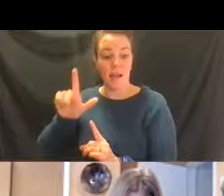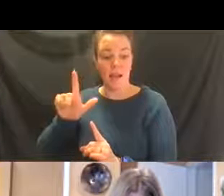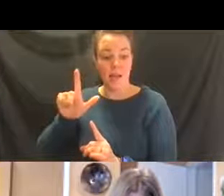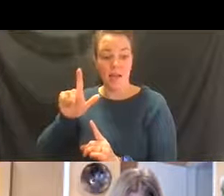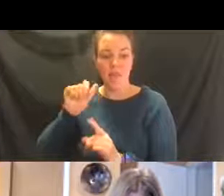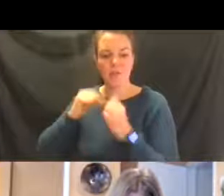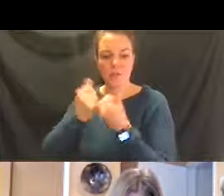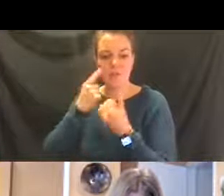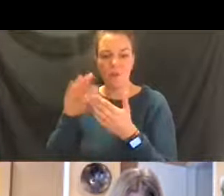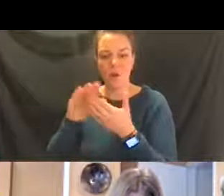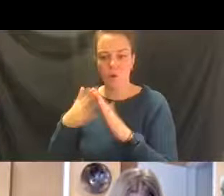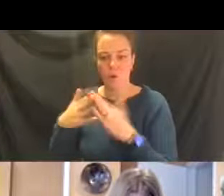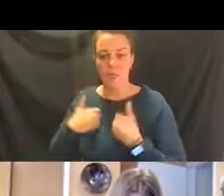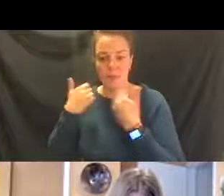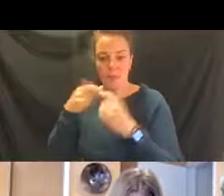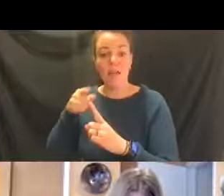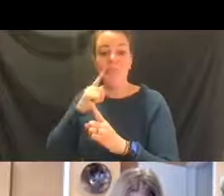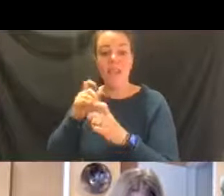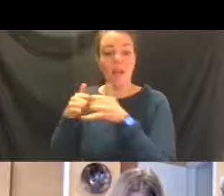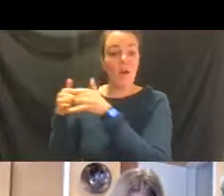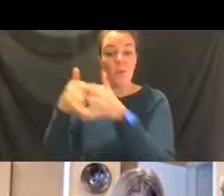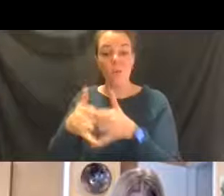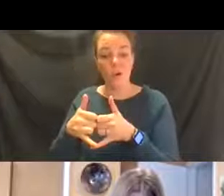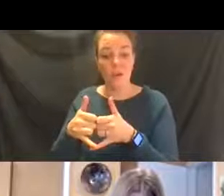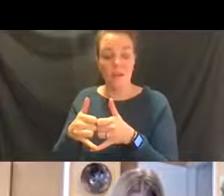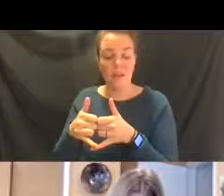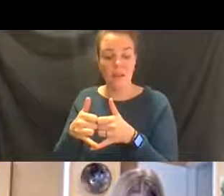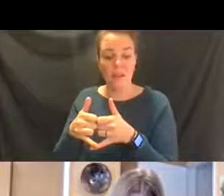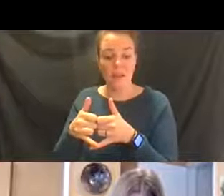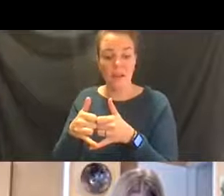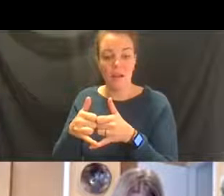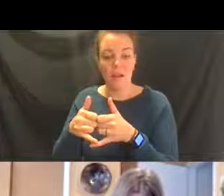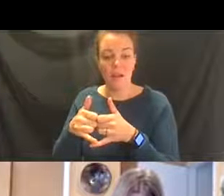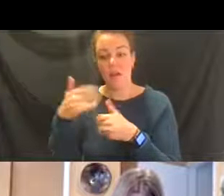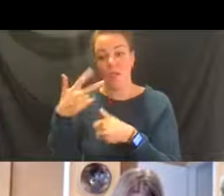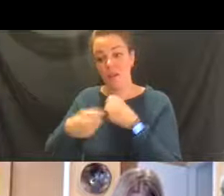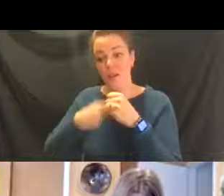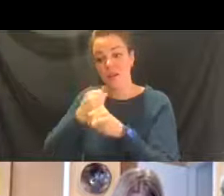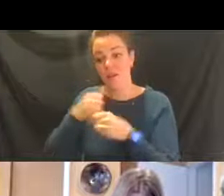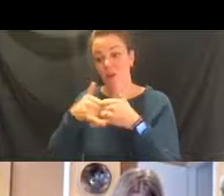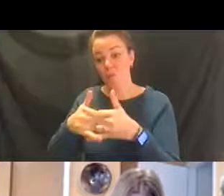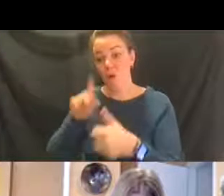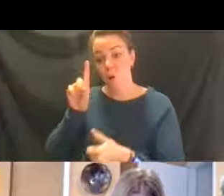healthy living for Maine a three-year award of 1.2 million to expand chronic